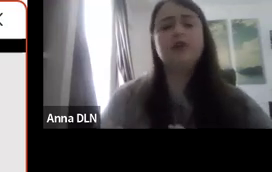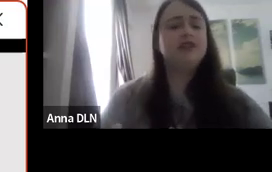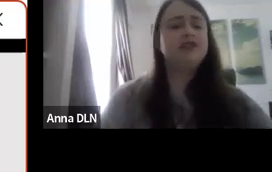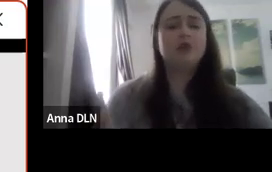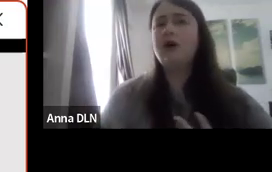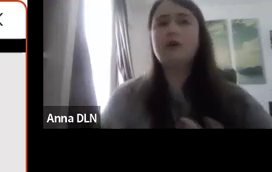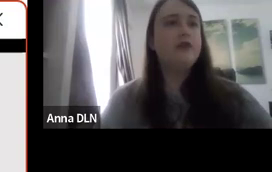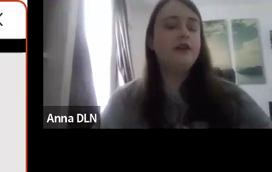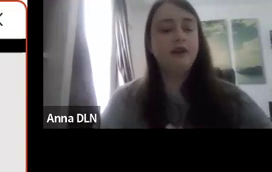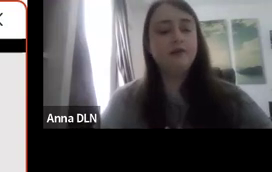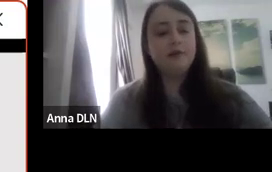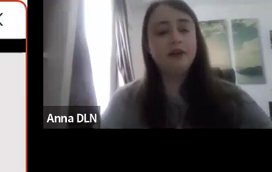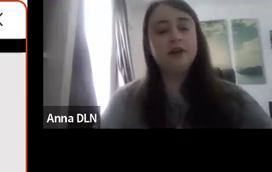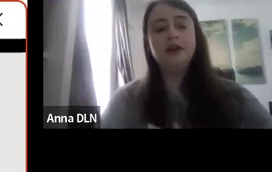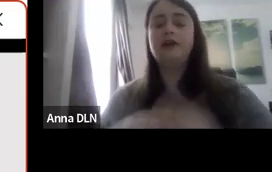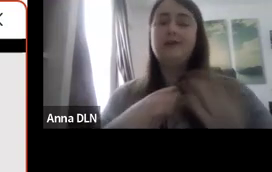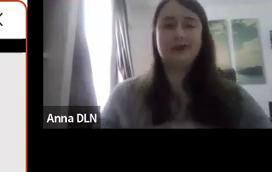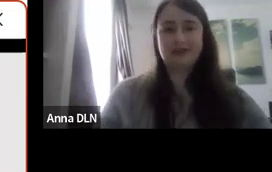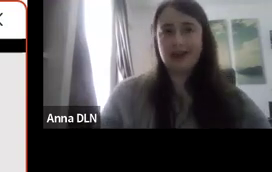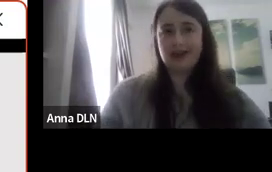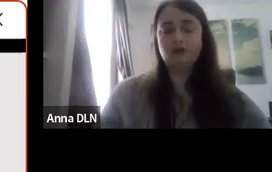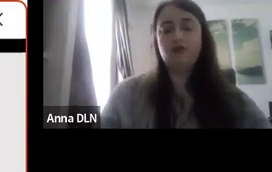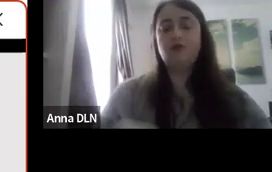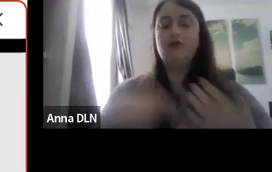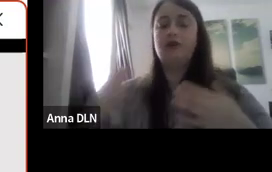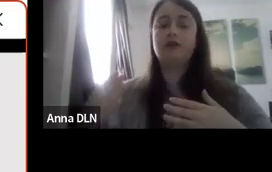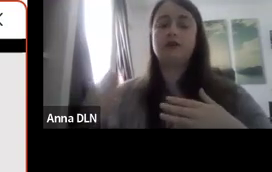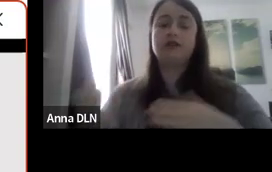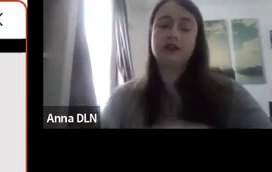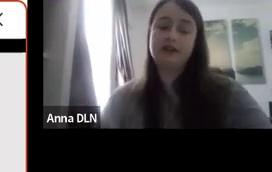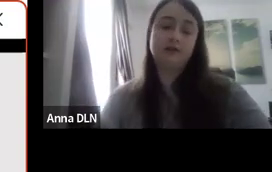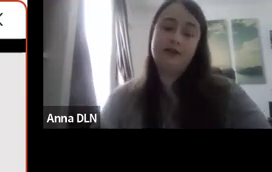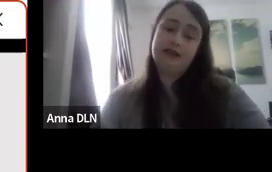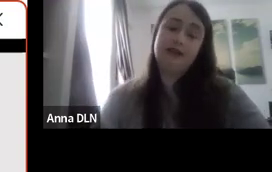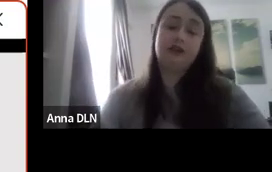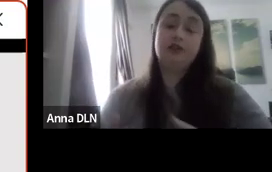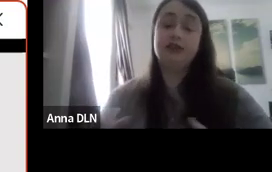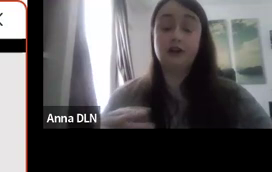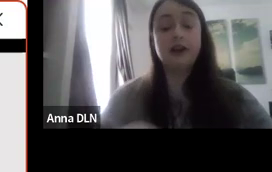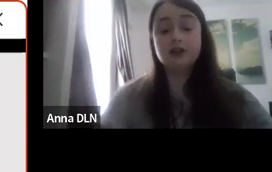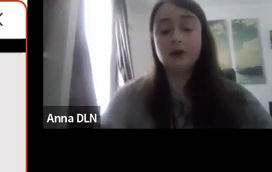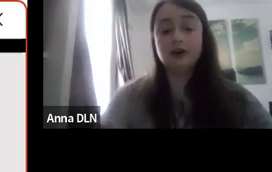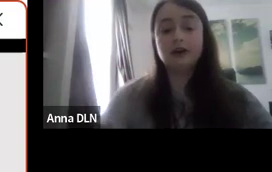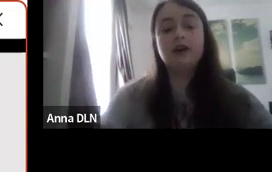qualities or welfare in their remit. And whilst they nor the society committee can usually take on casework,